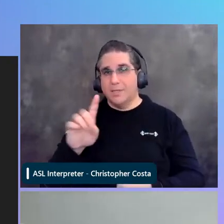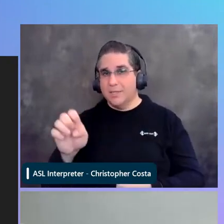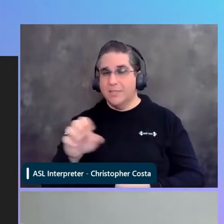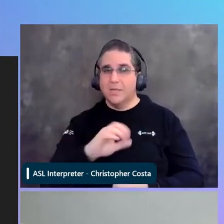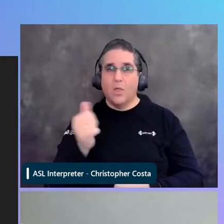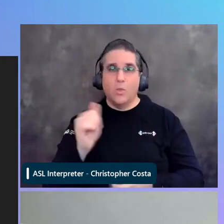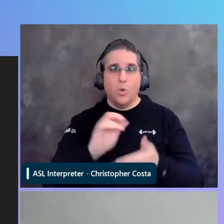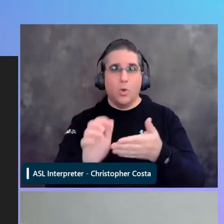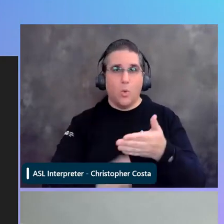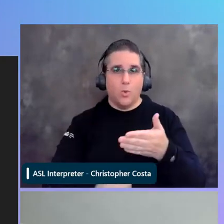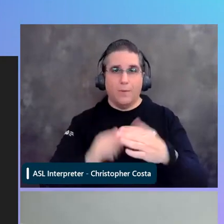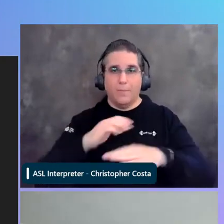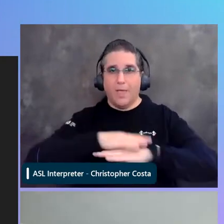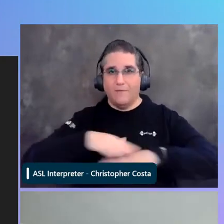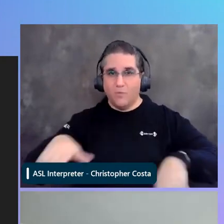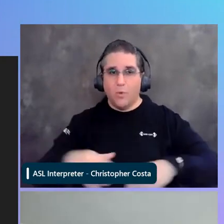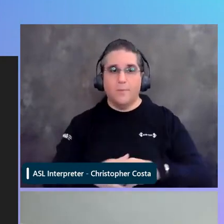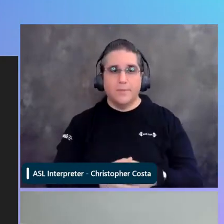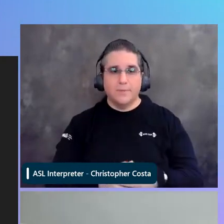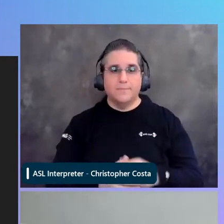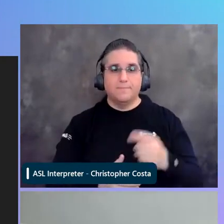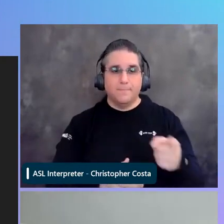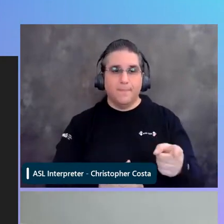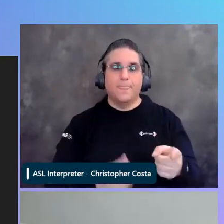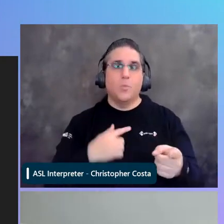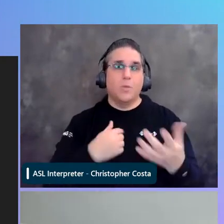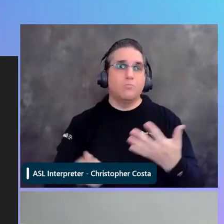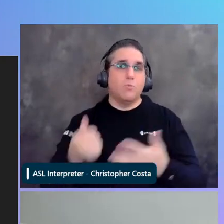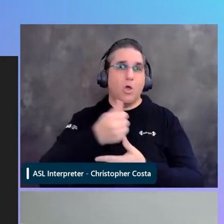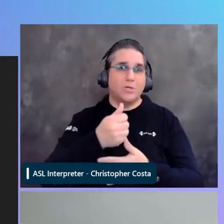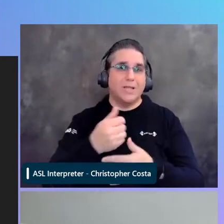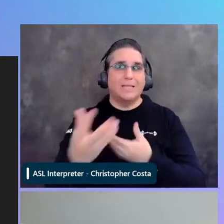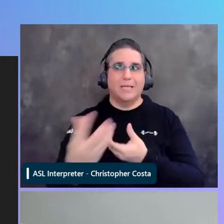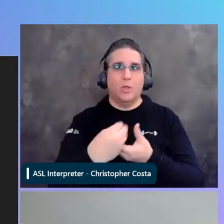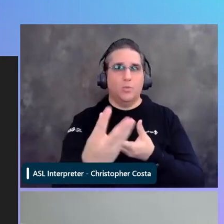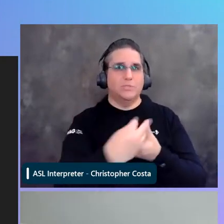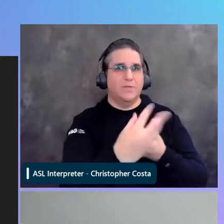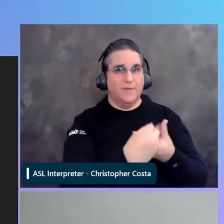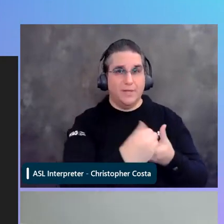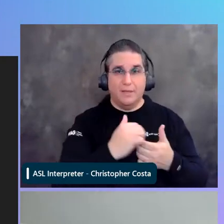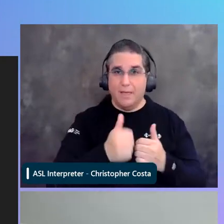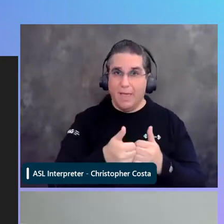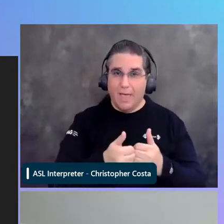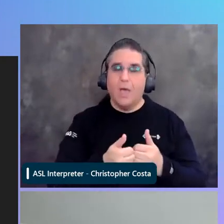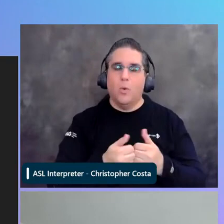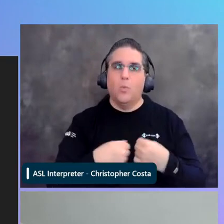prioritizes inclusivity by offering features such as screen